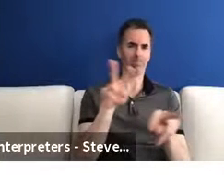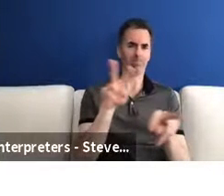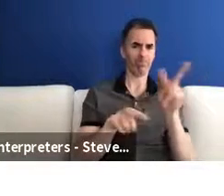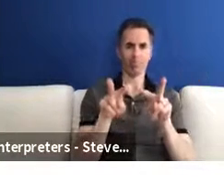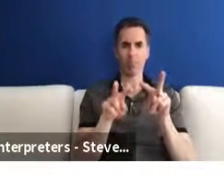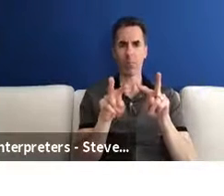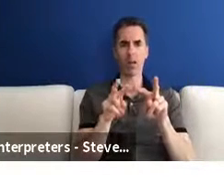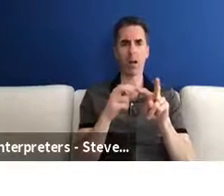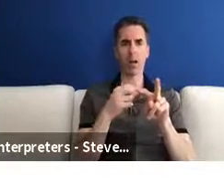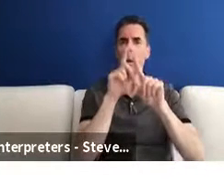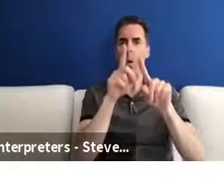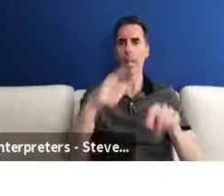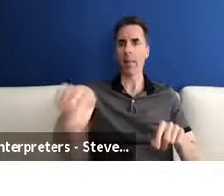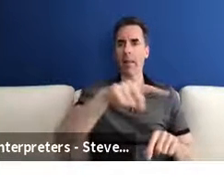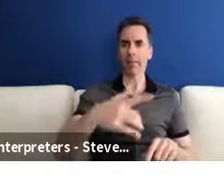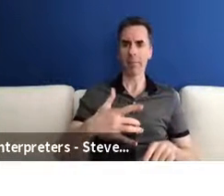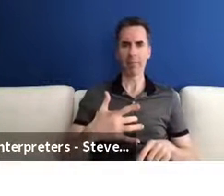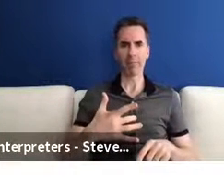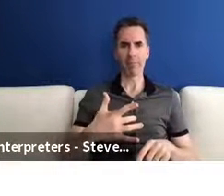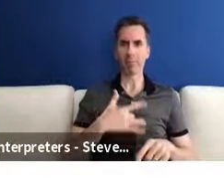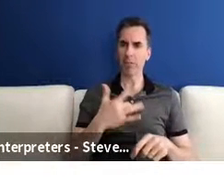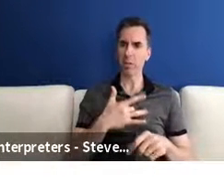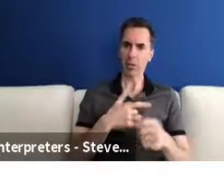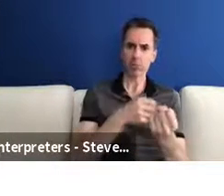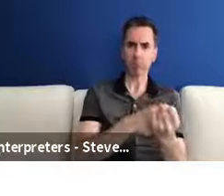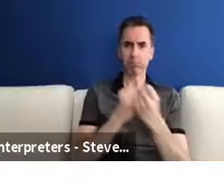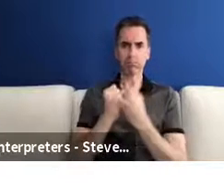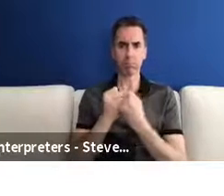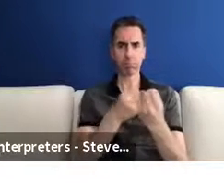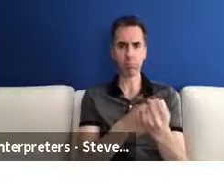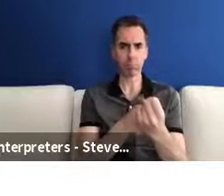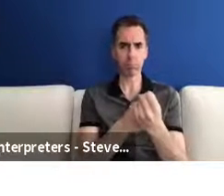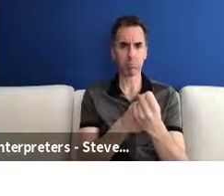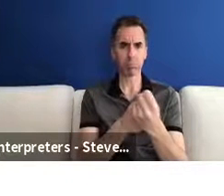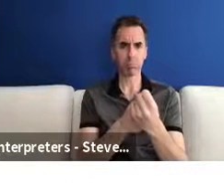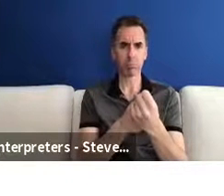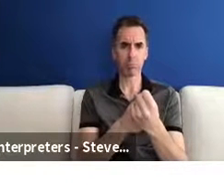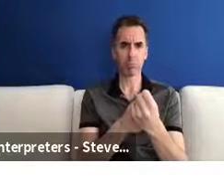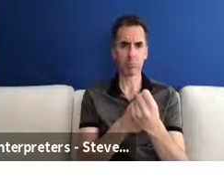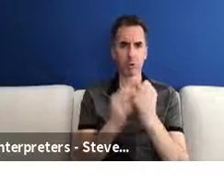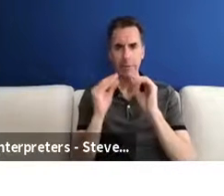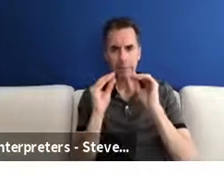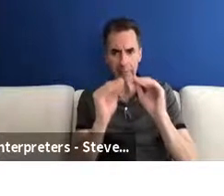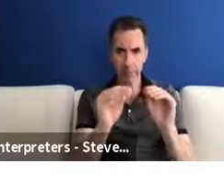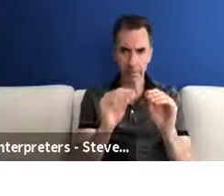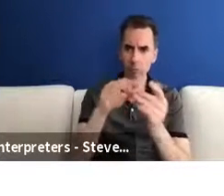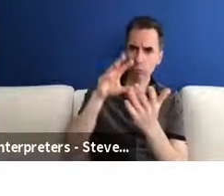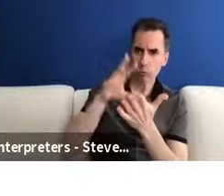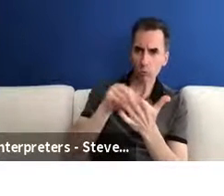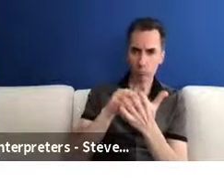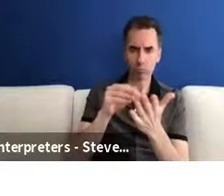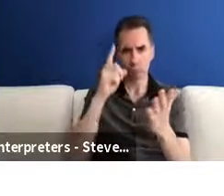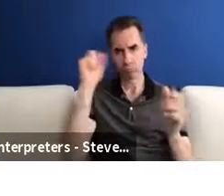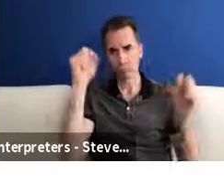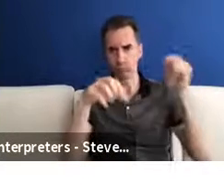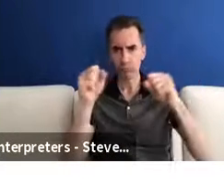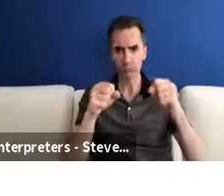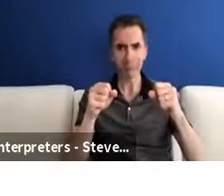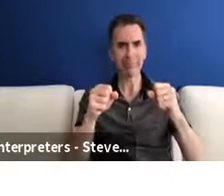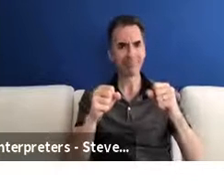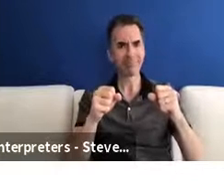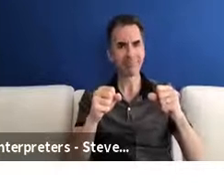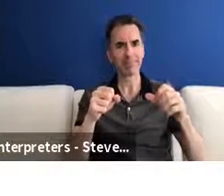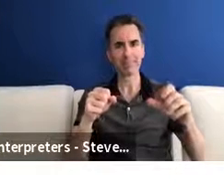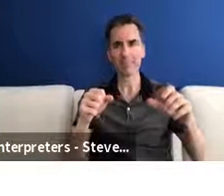community of practice of learners. And so that we can all be all feel like we are a part of the same community that we're all